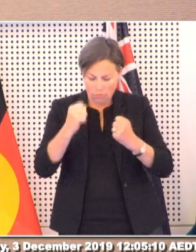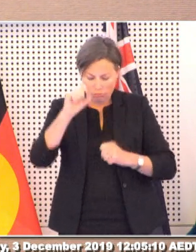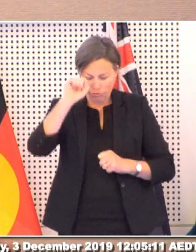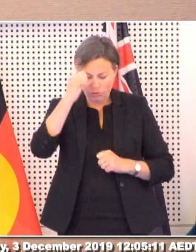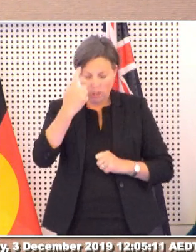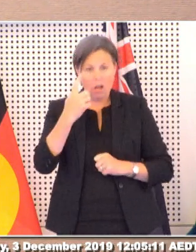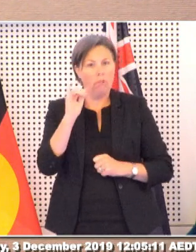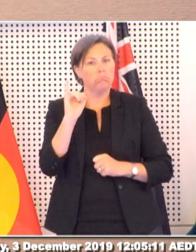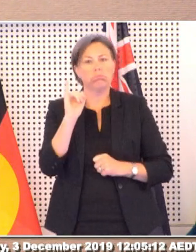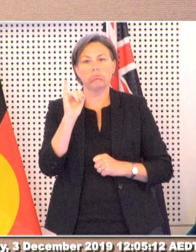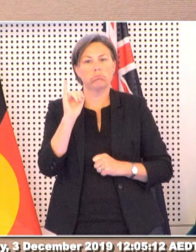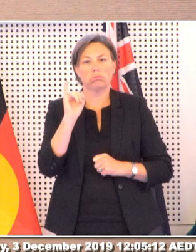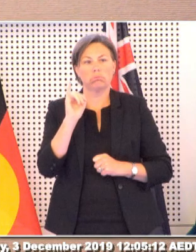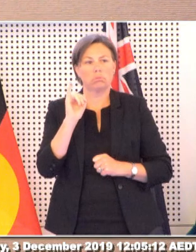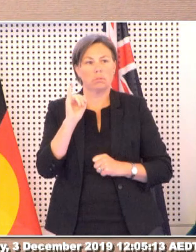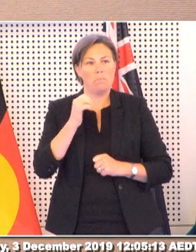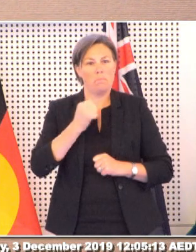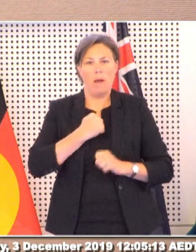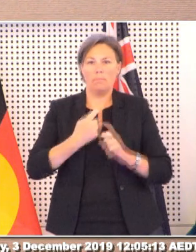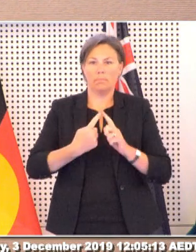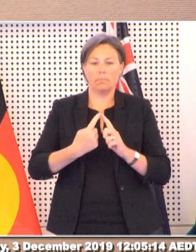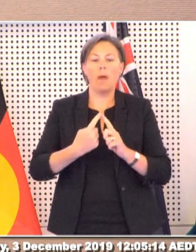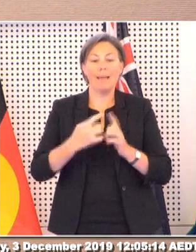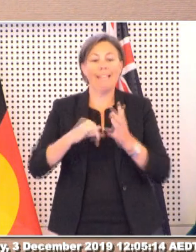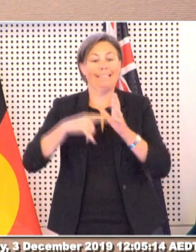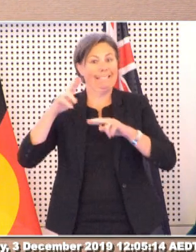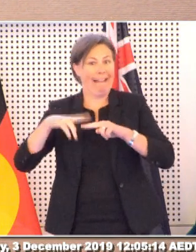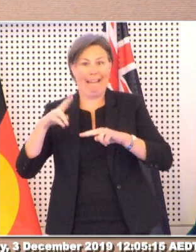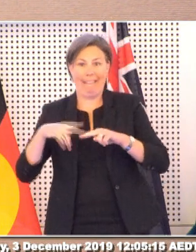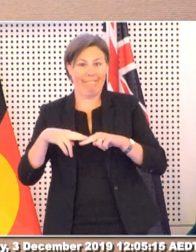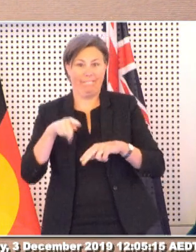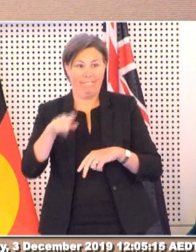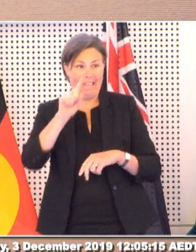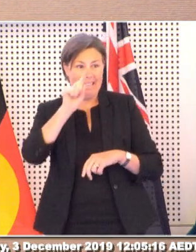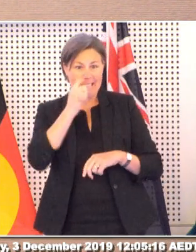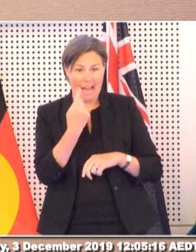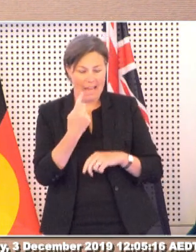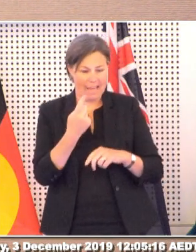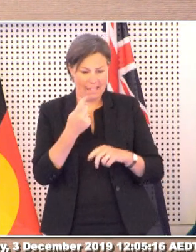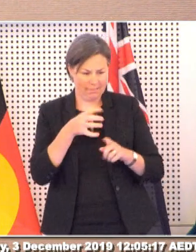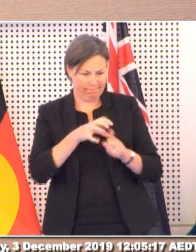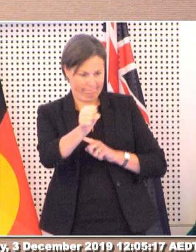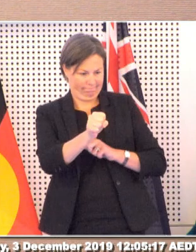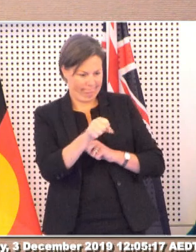that people experienced. They were very live in the minds of people who I interviewed.